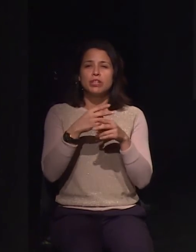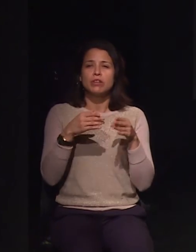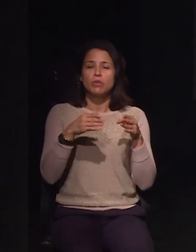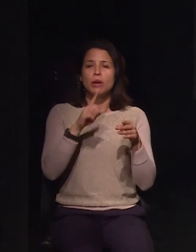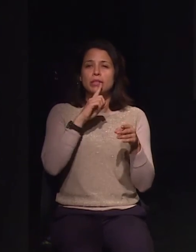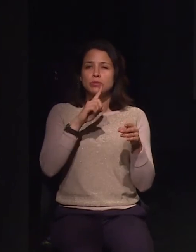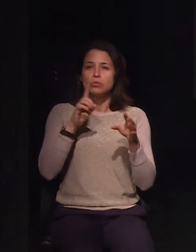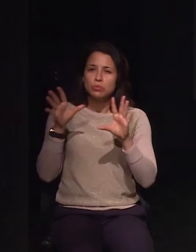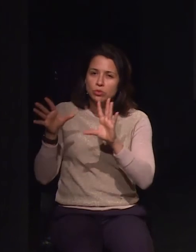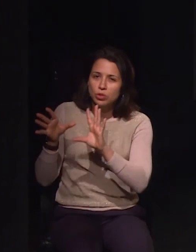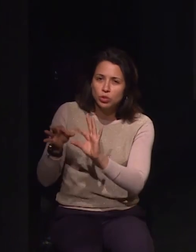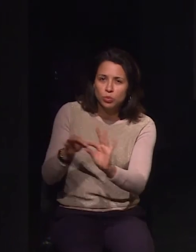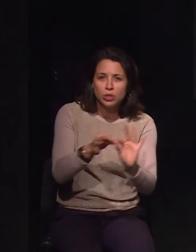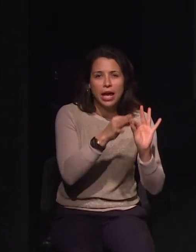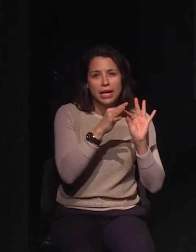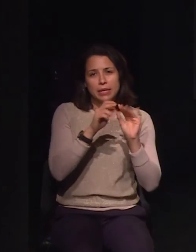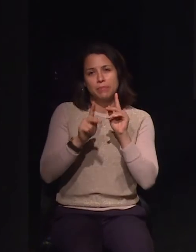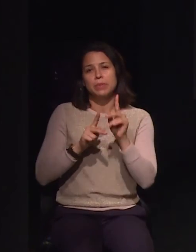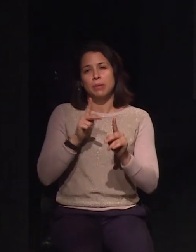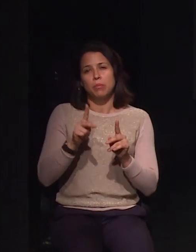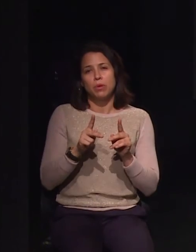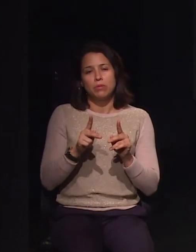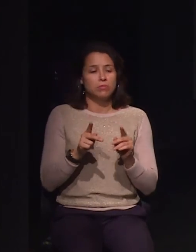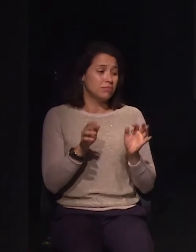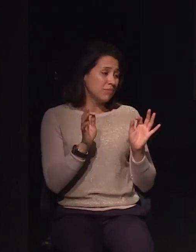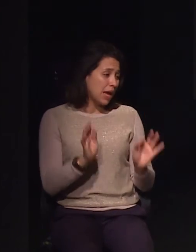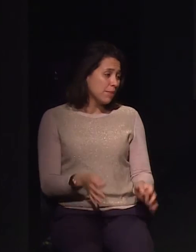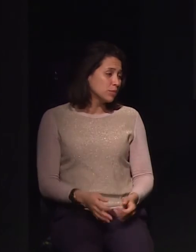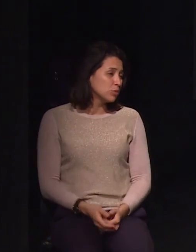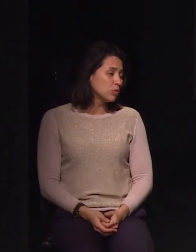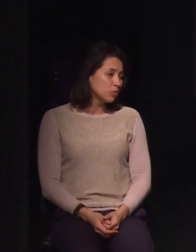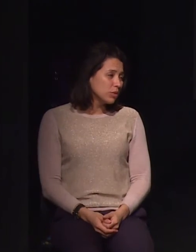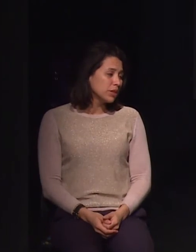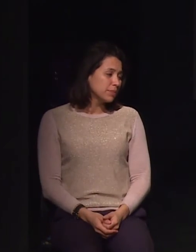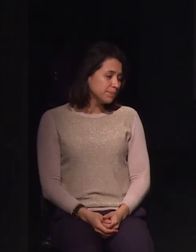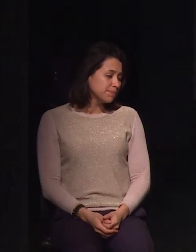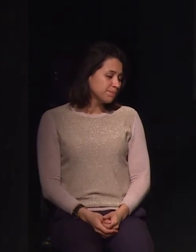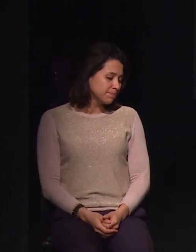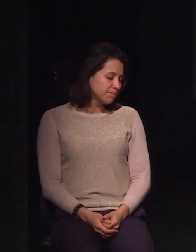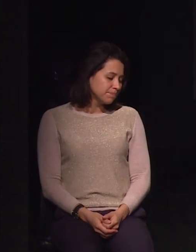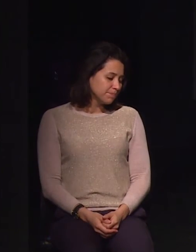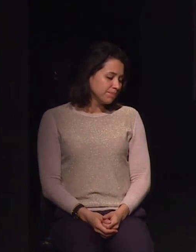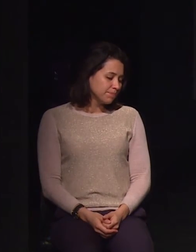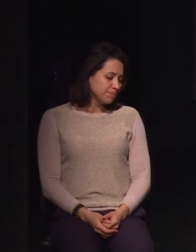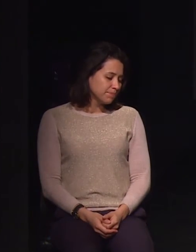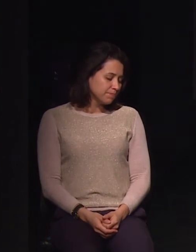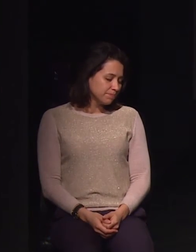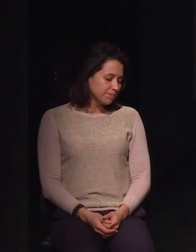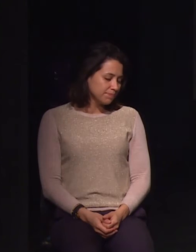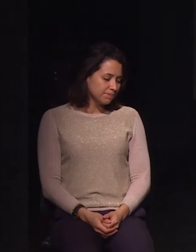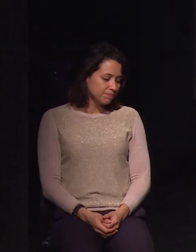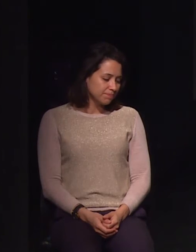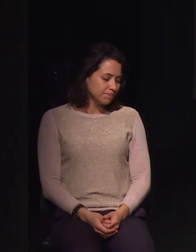Damian: Absolutely. That brings me again to a place where I’m thinking about the choices.